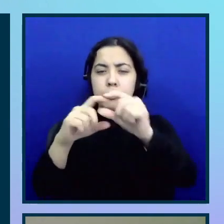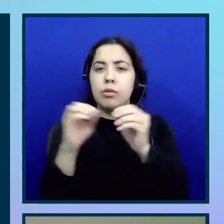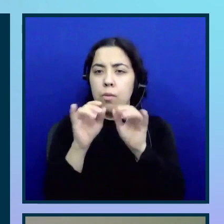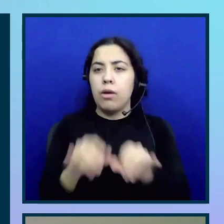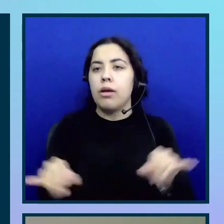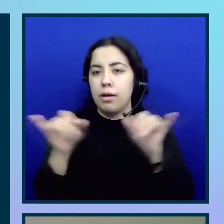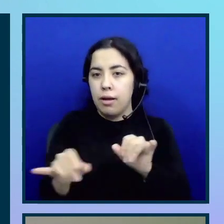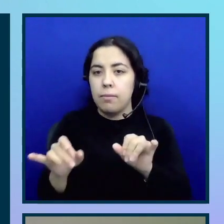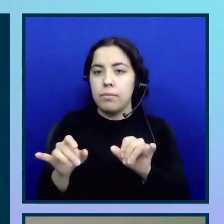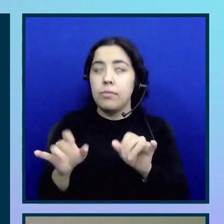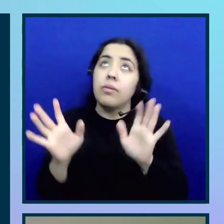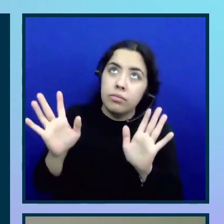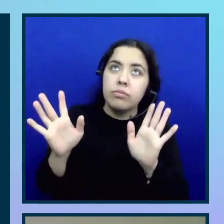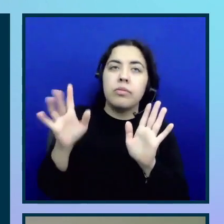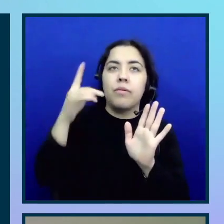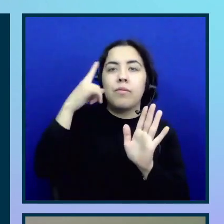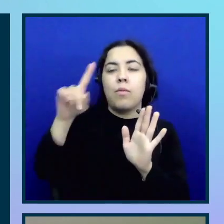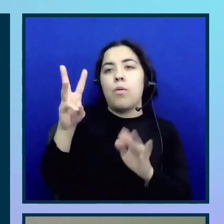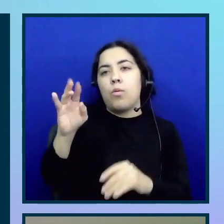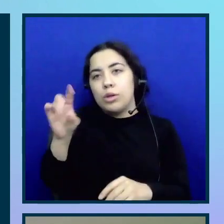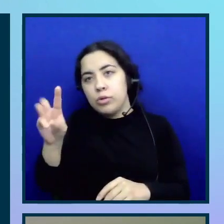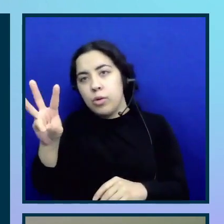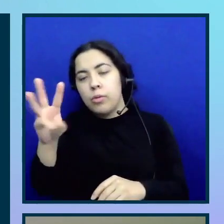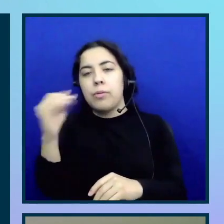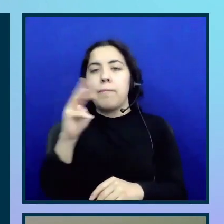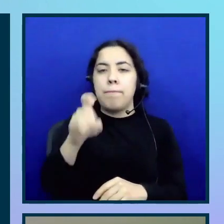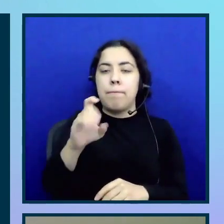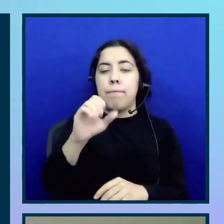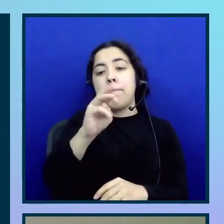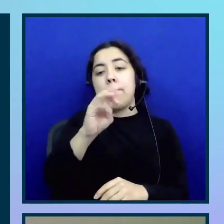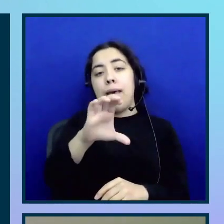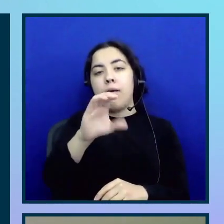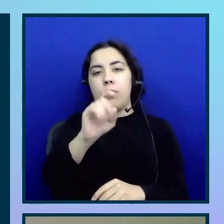or is the case on Windows and Mac OS in a way that it is not on web.